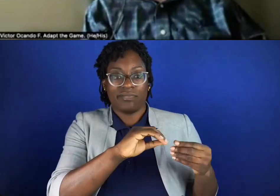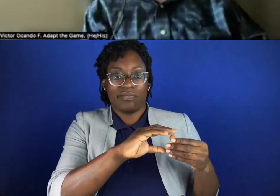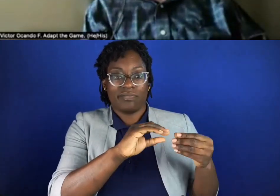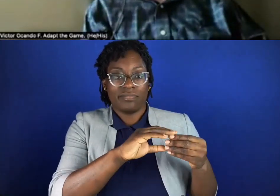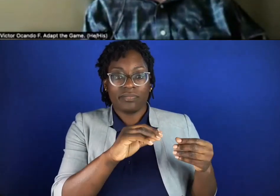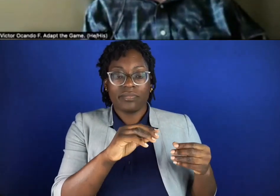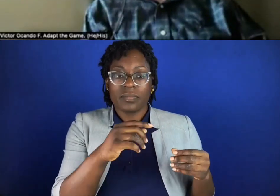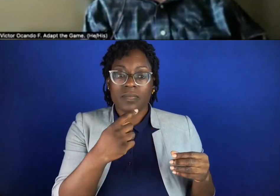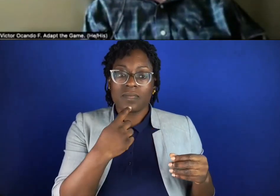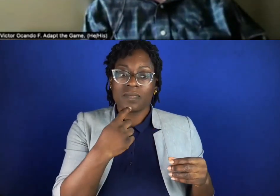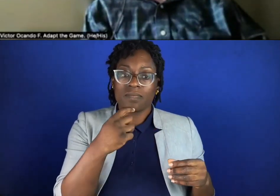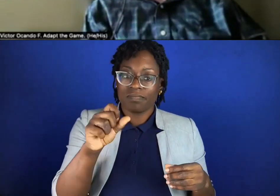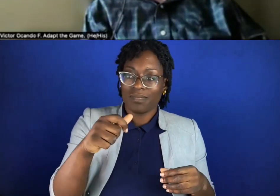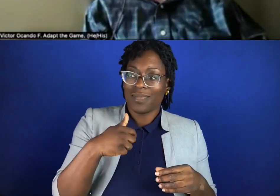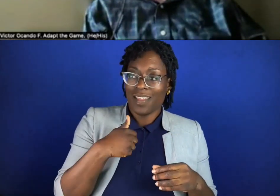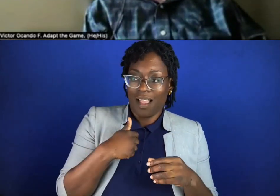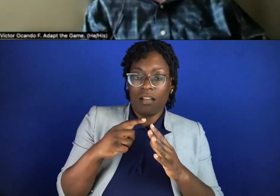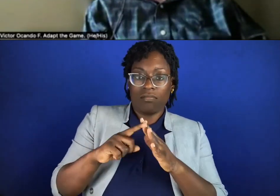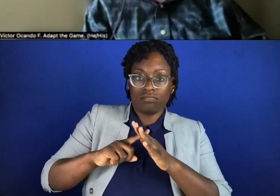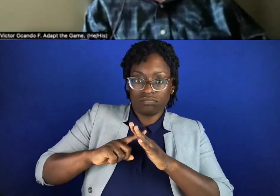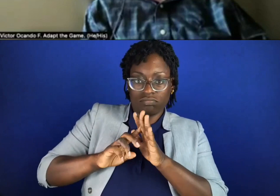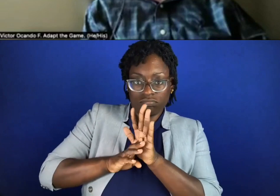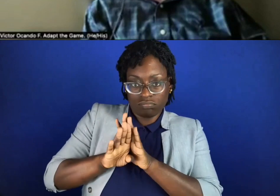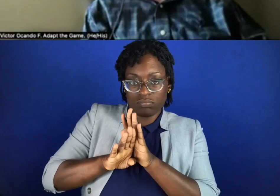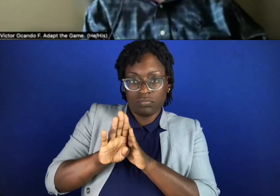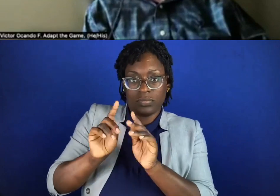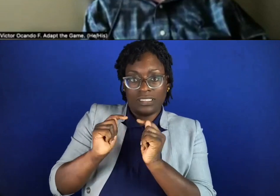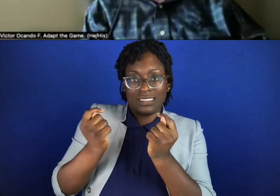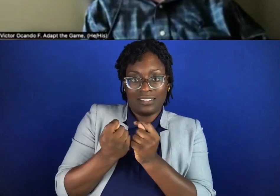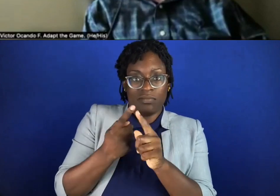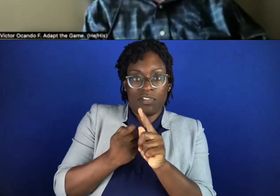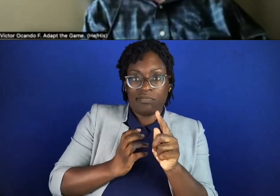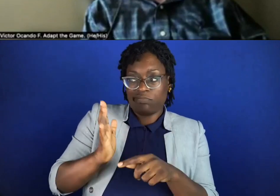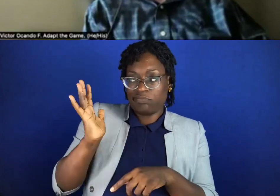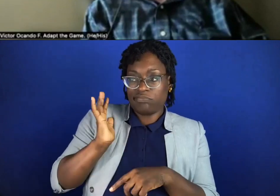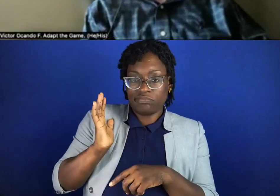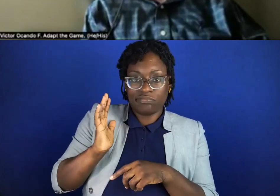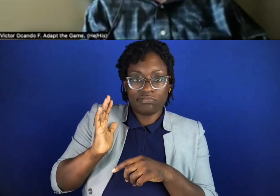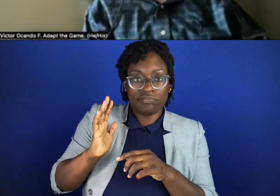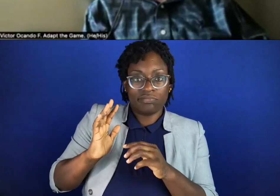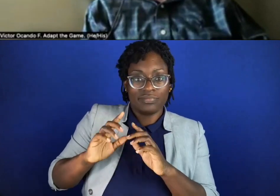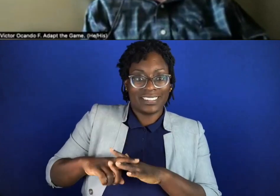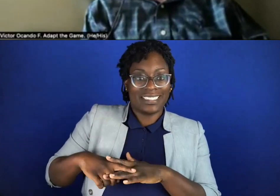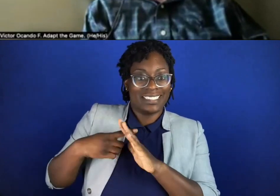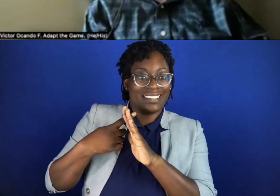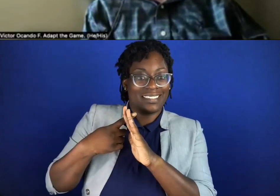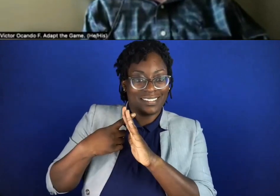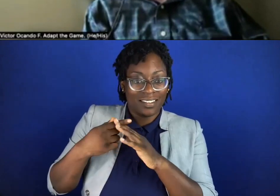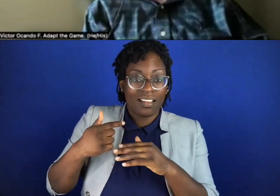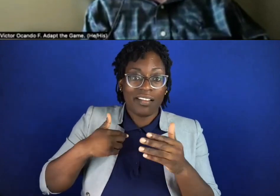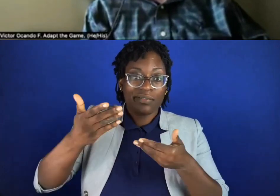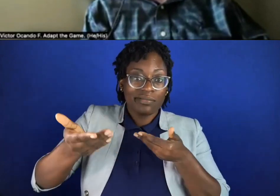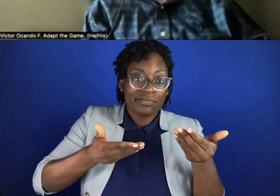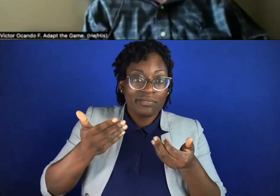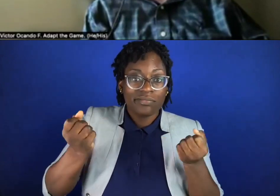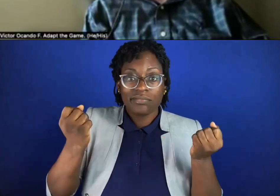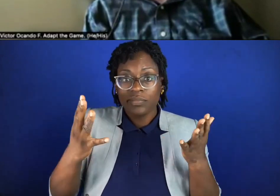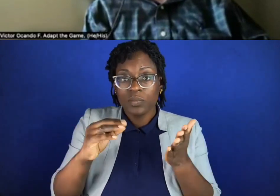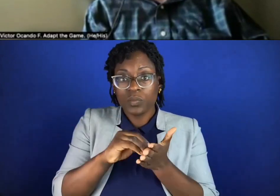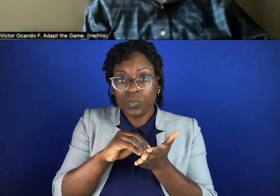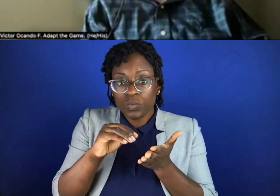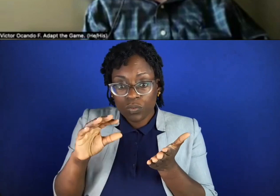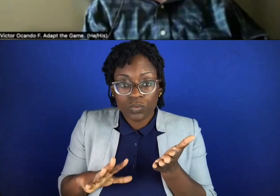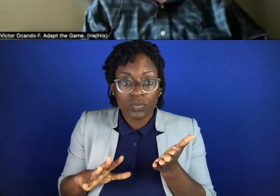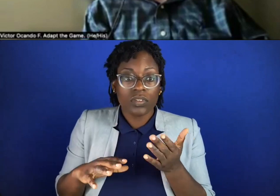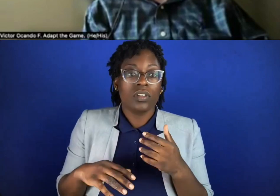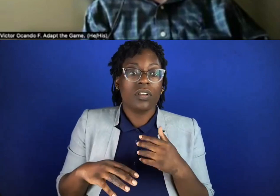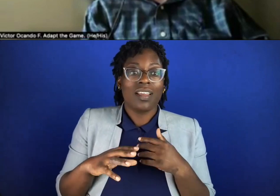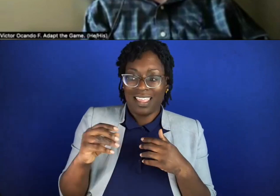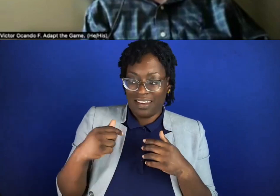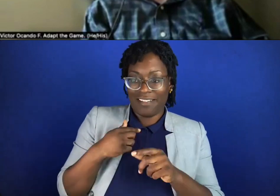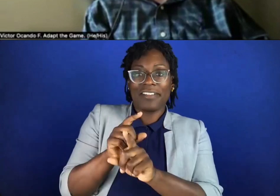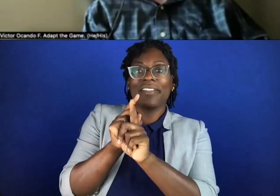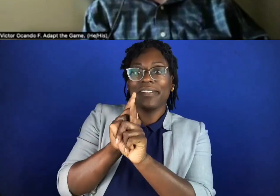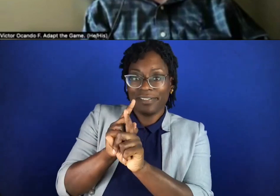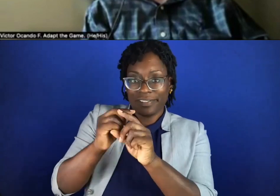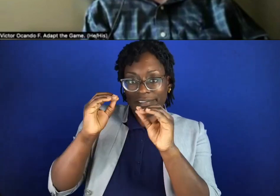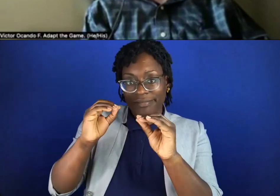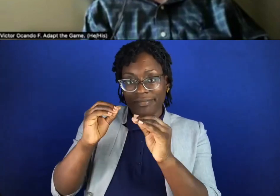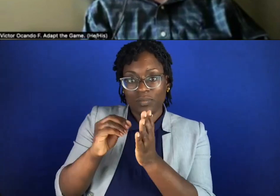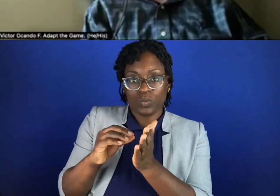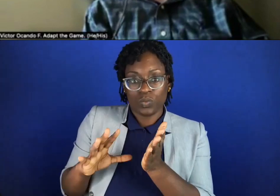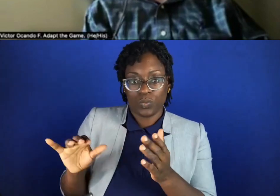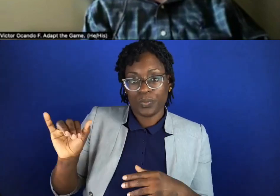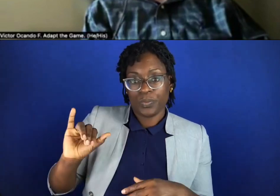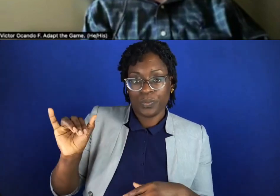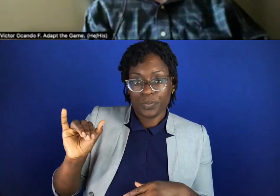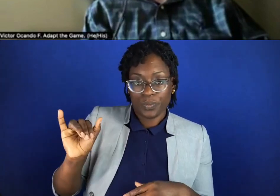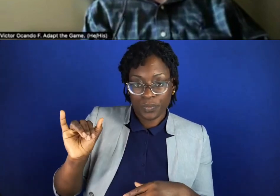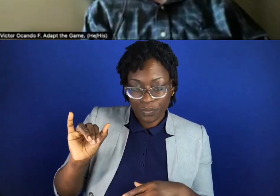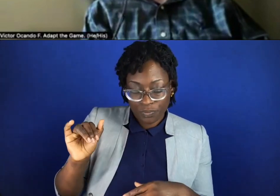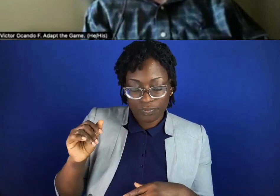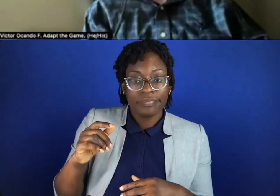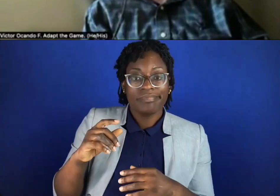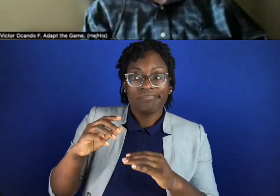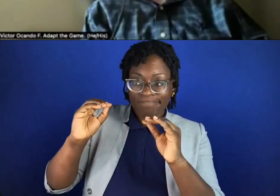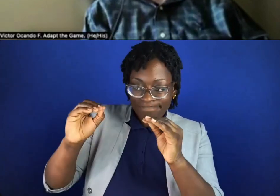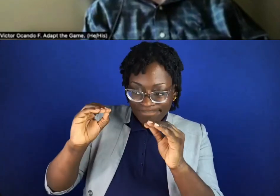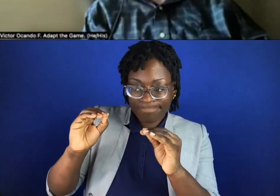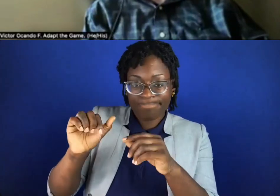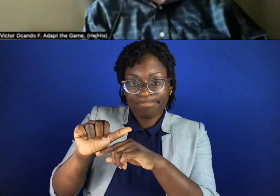have hired a lot of students and mentored students into roles at my company to now they